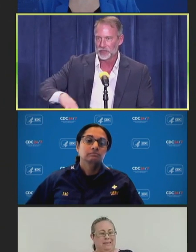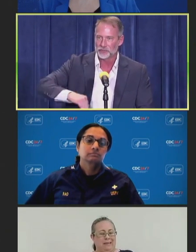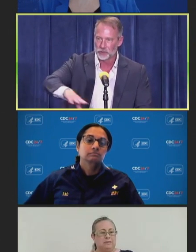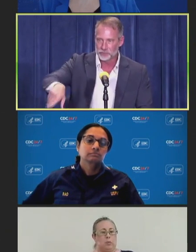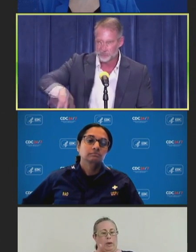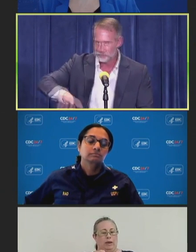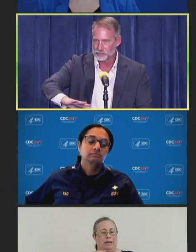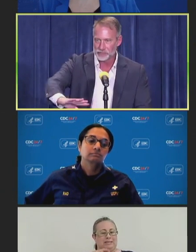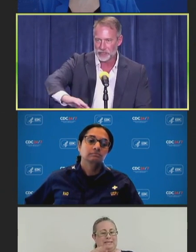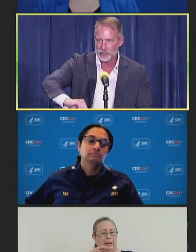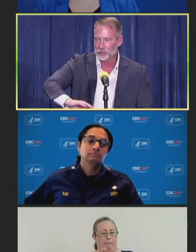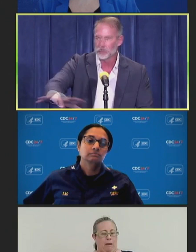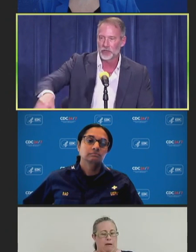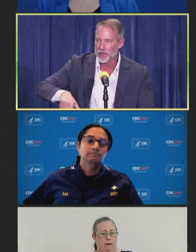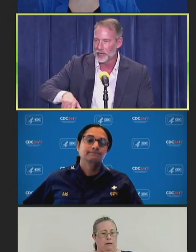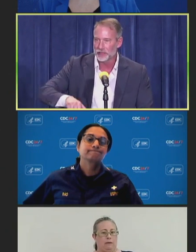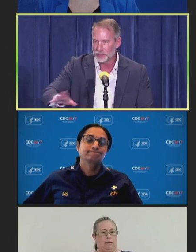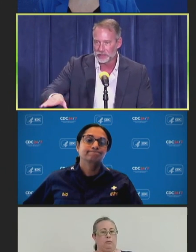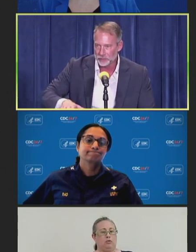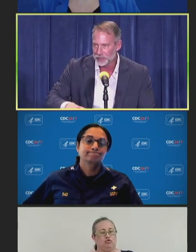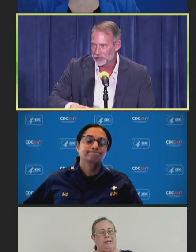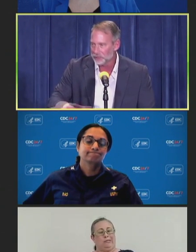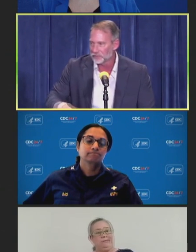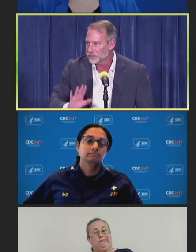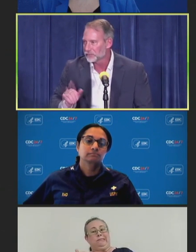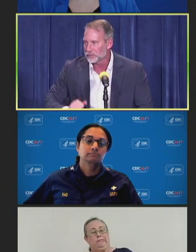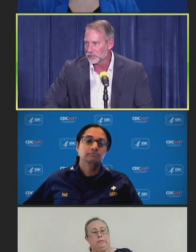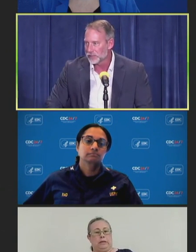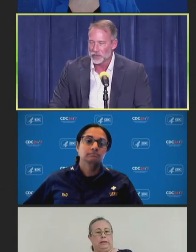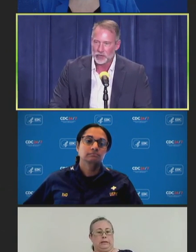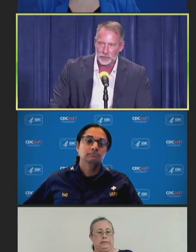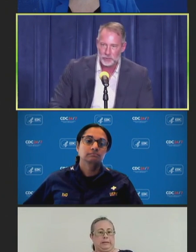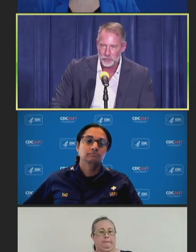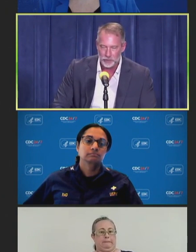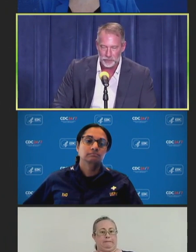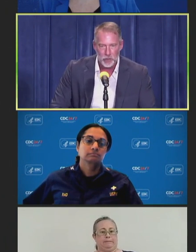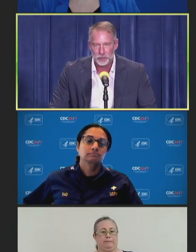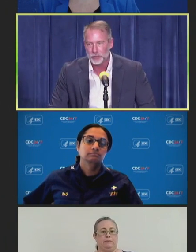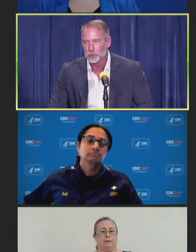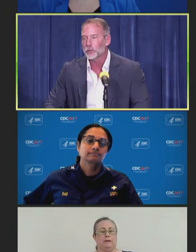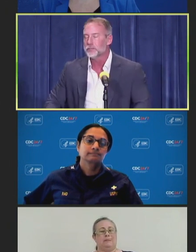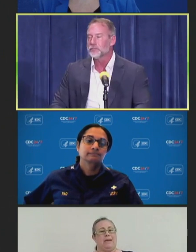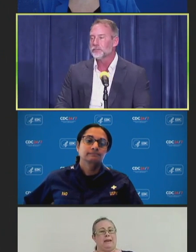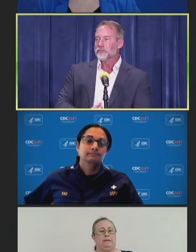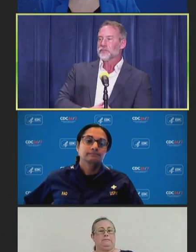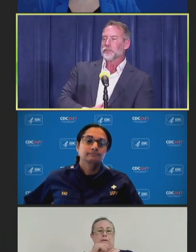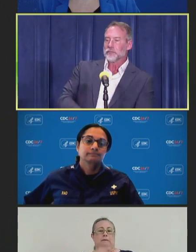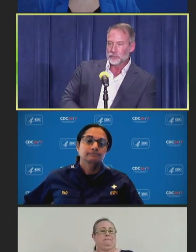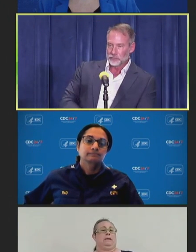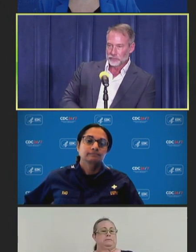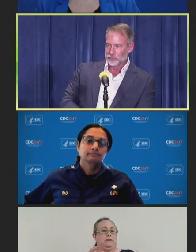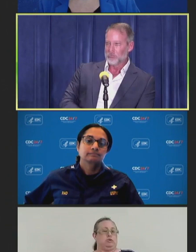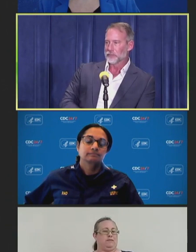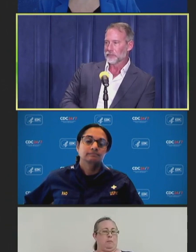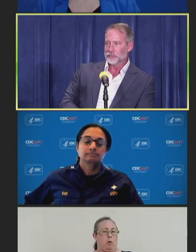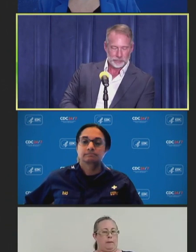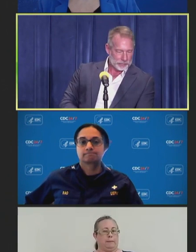if you kind of get rid of that, then the stigma doesn't -- it's not as much of a problem anymore.